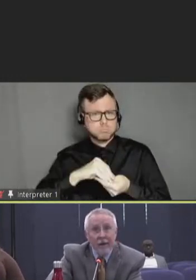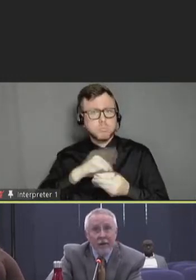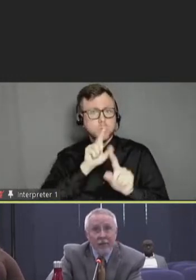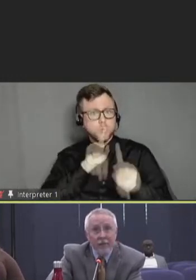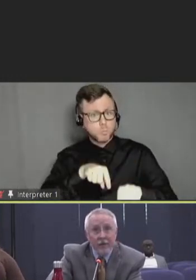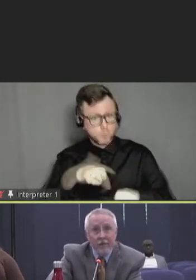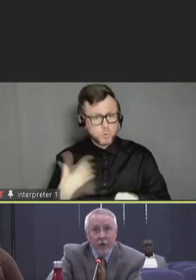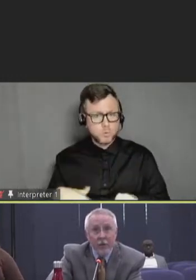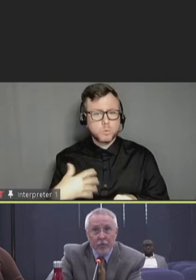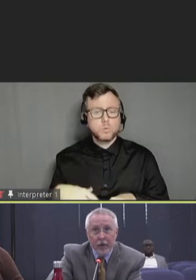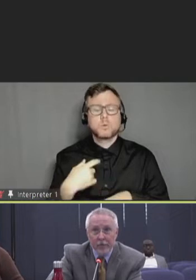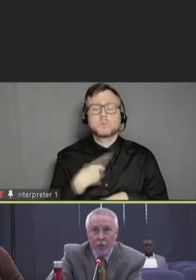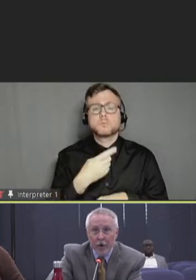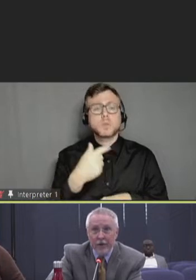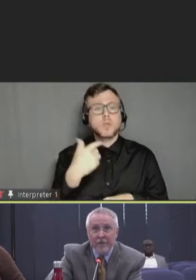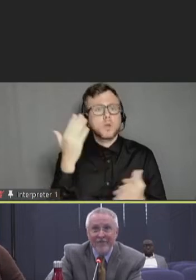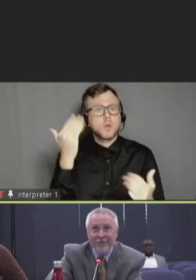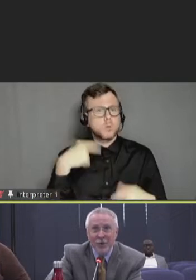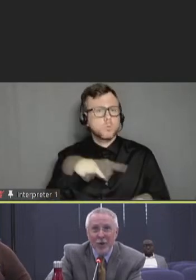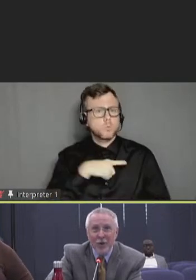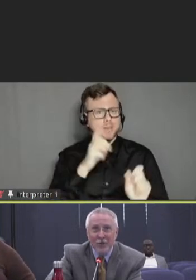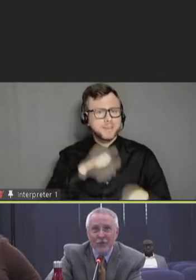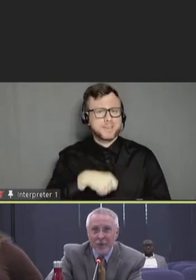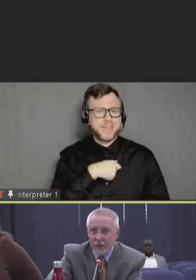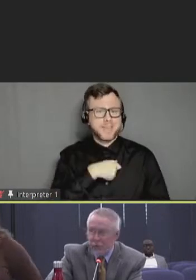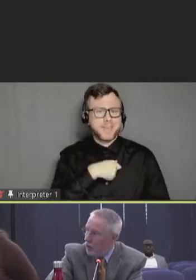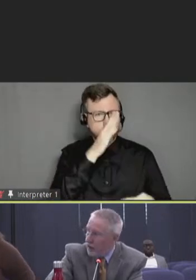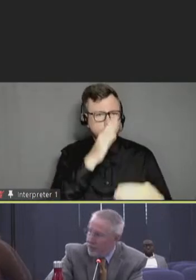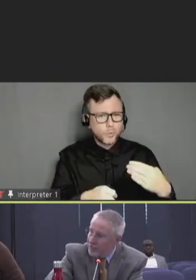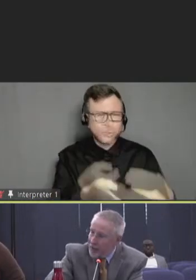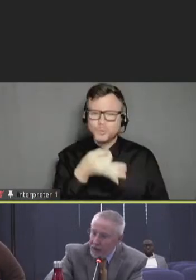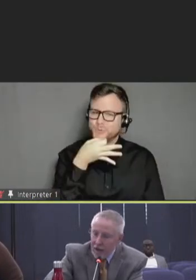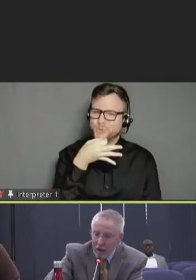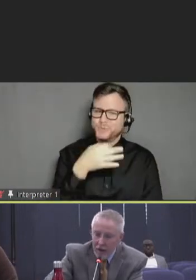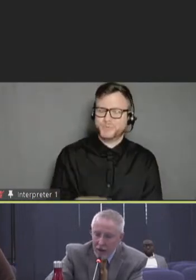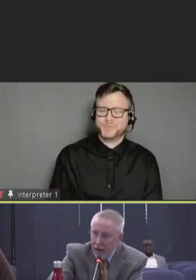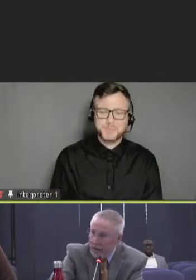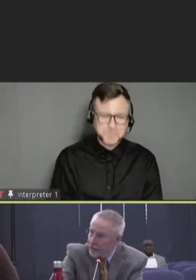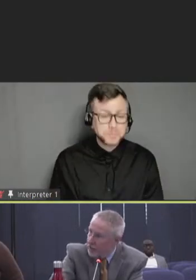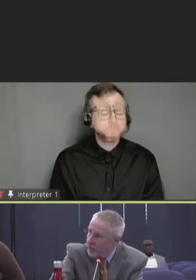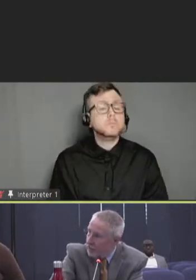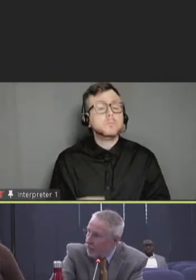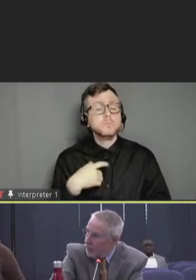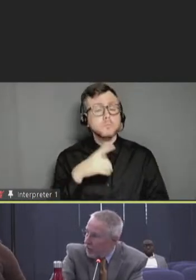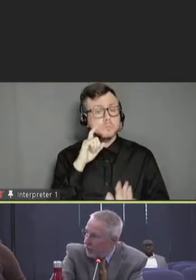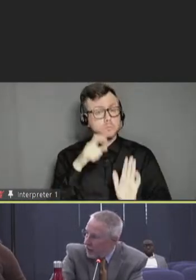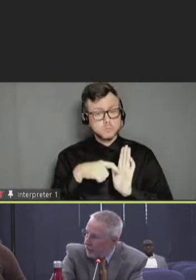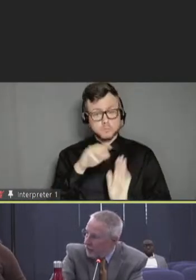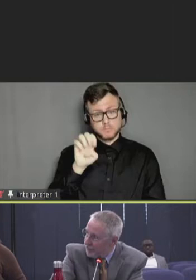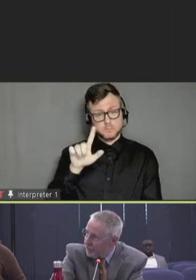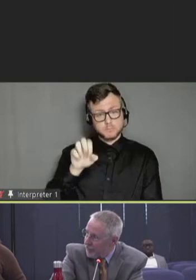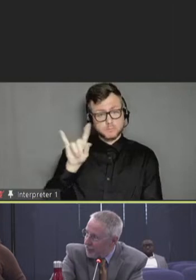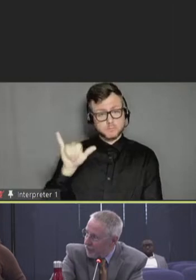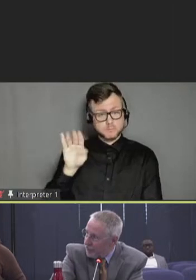And hope we can bring it to a close very shortly. I see that Melody Butler has a question or comment.